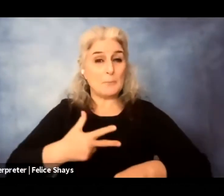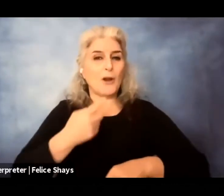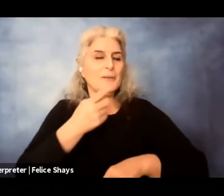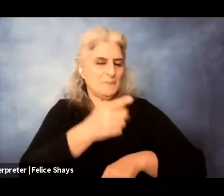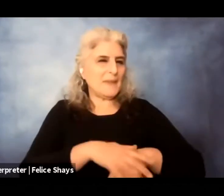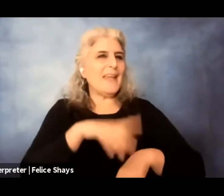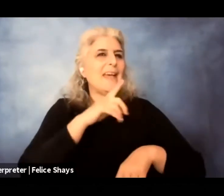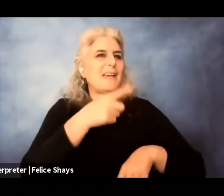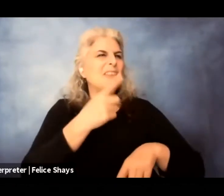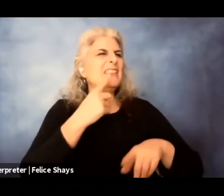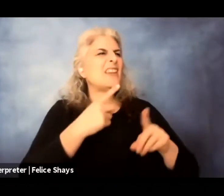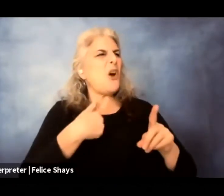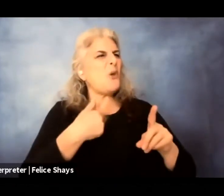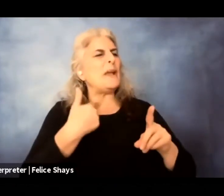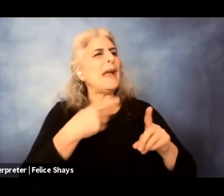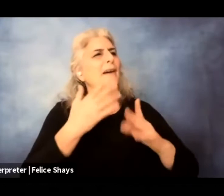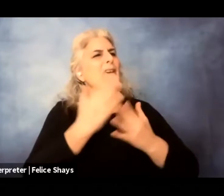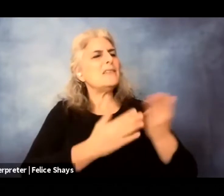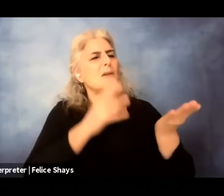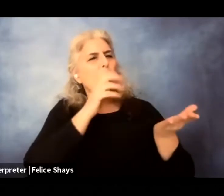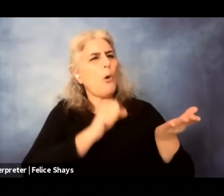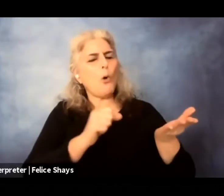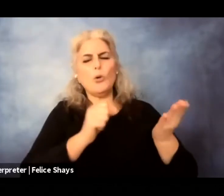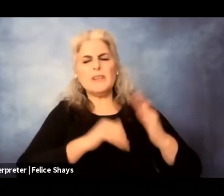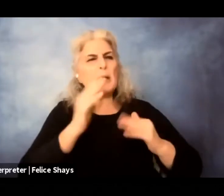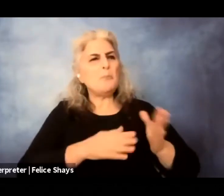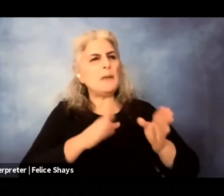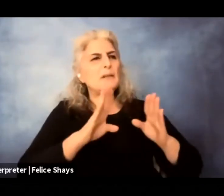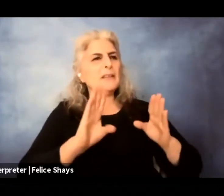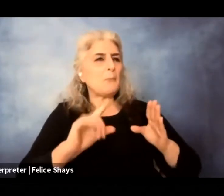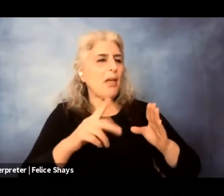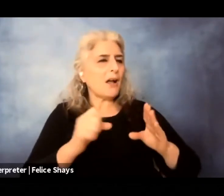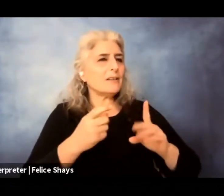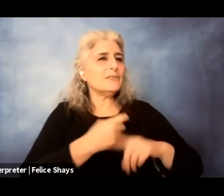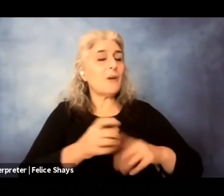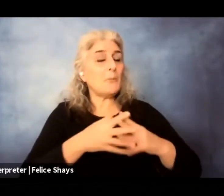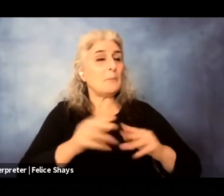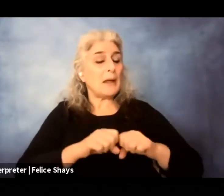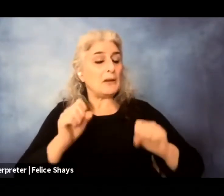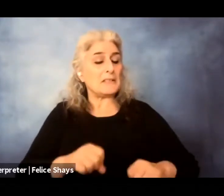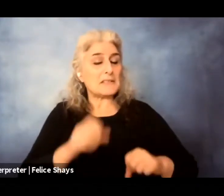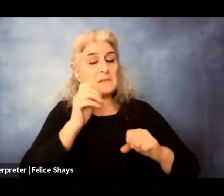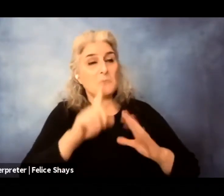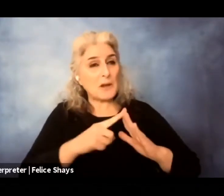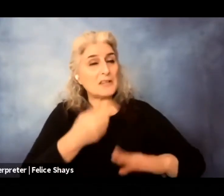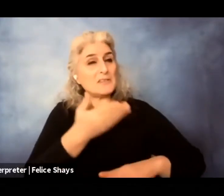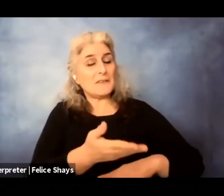from an american system let's use that to start it off surprise american systems are built on a